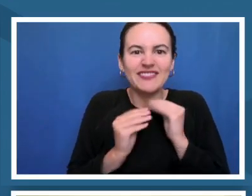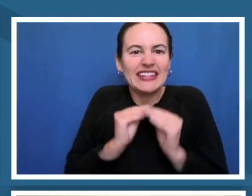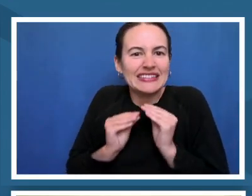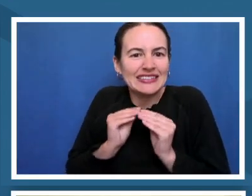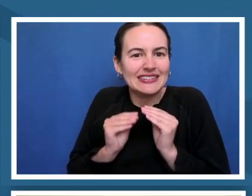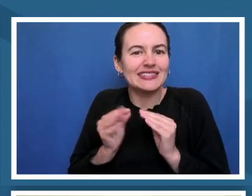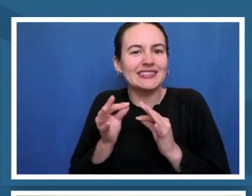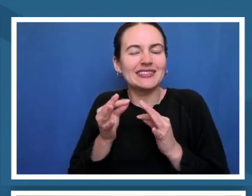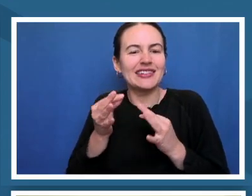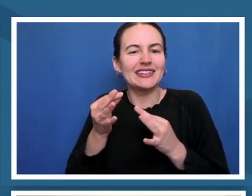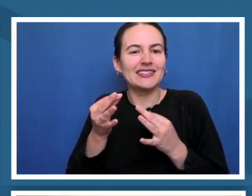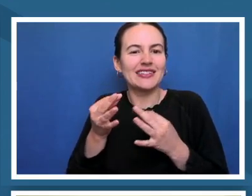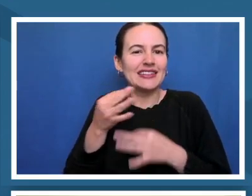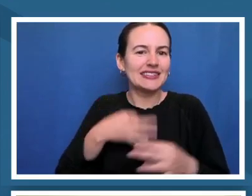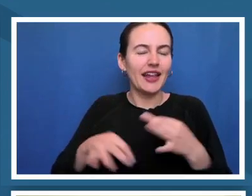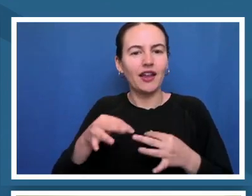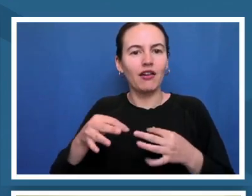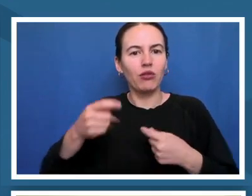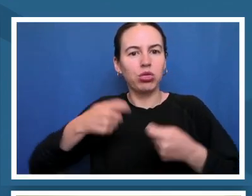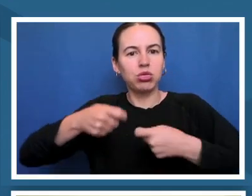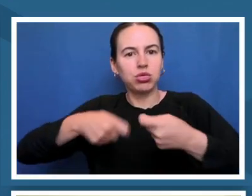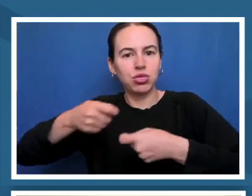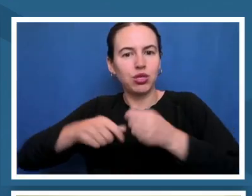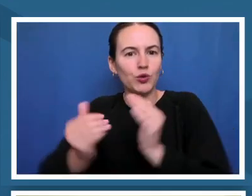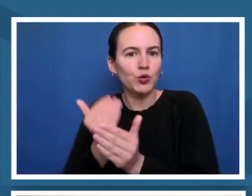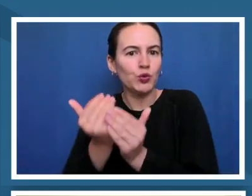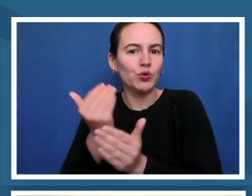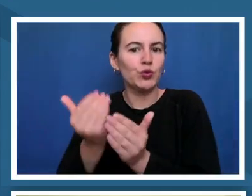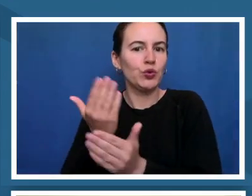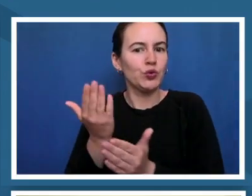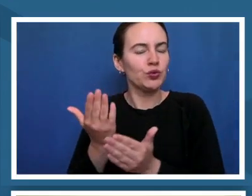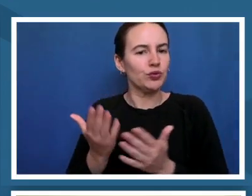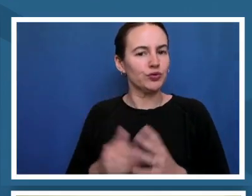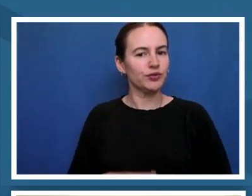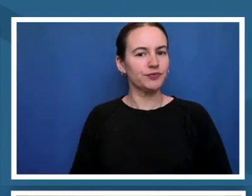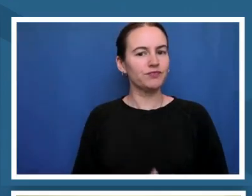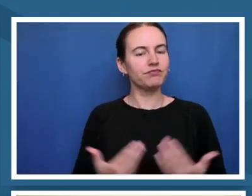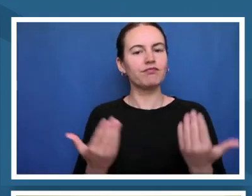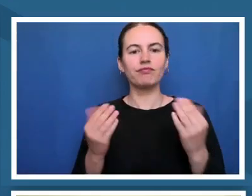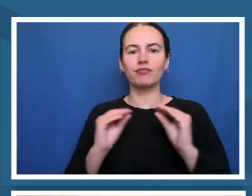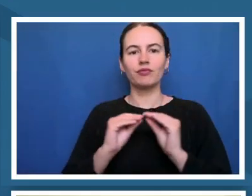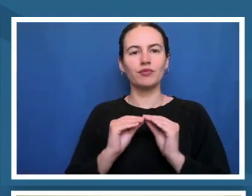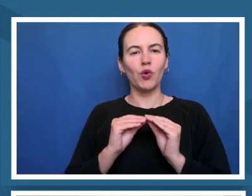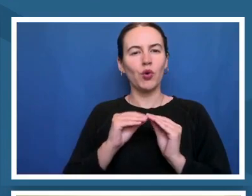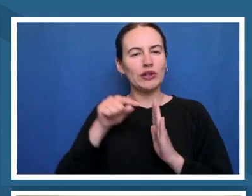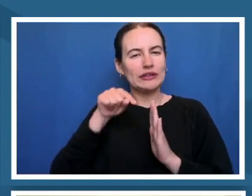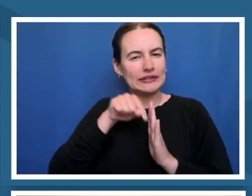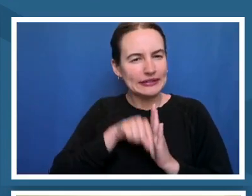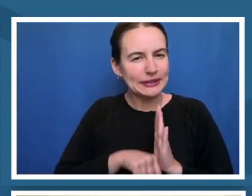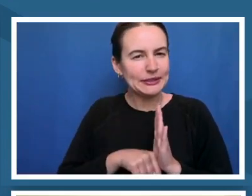instead of getting a new one they're they're really having some of those more